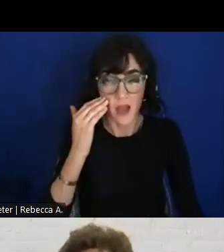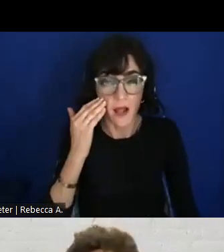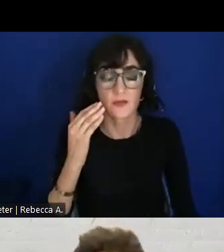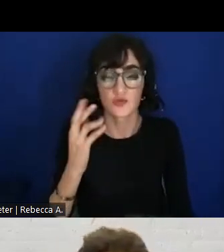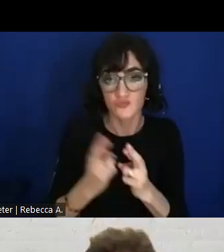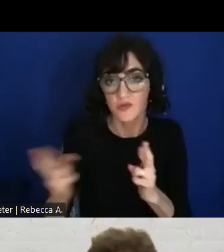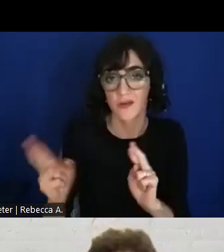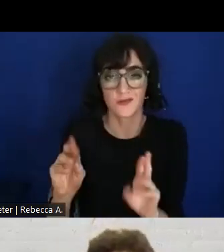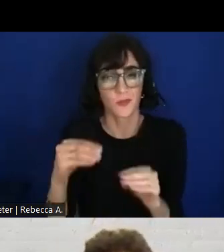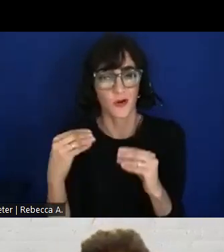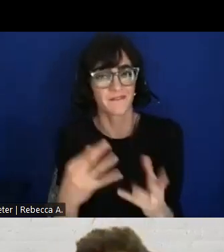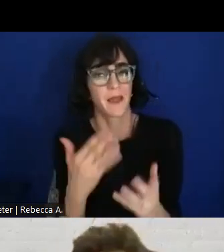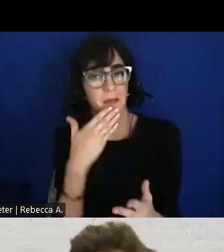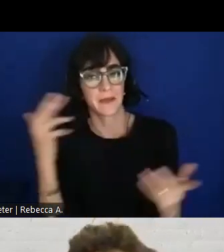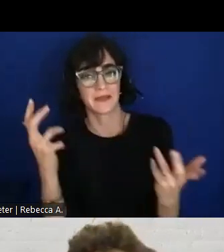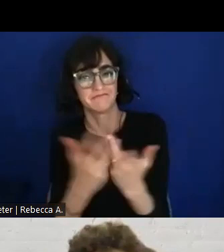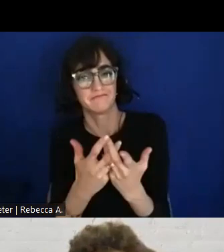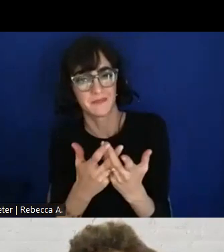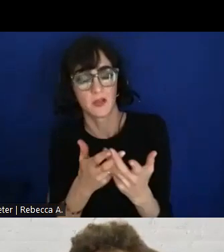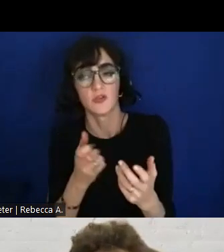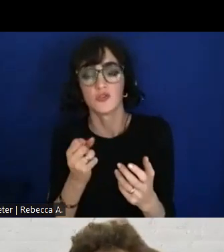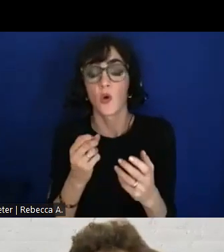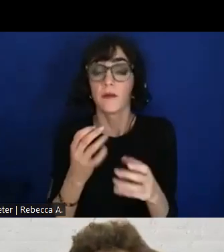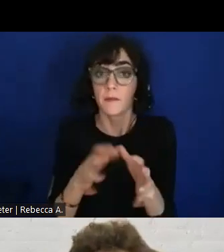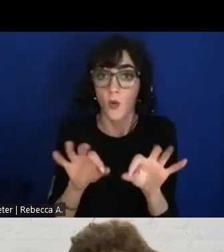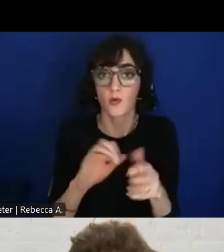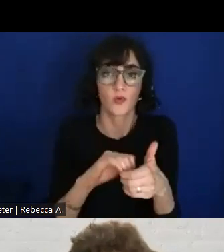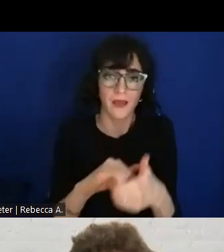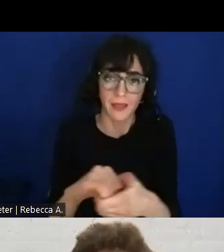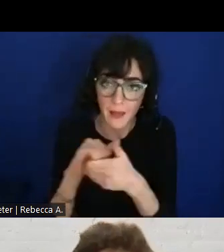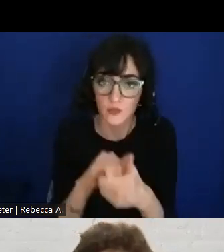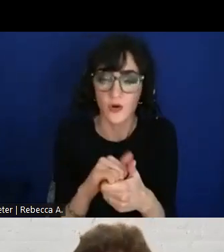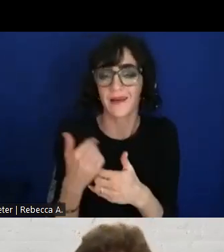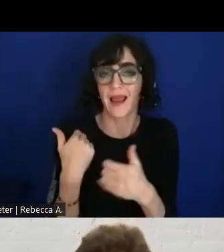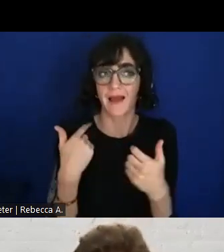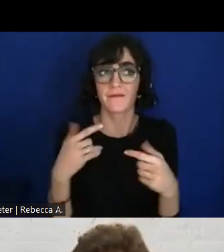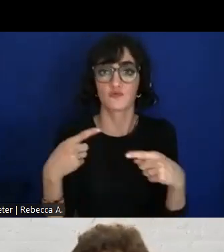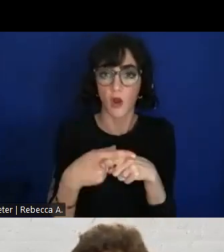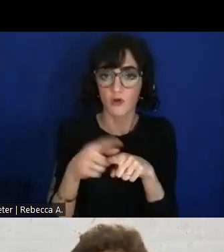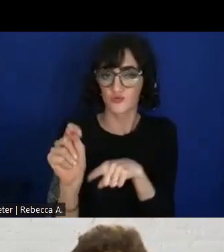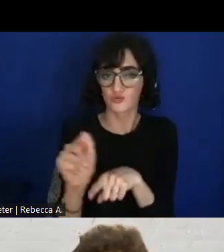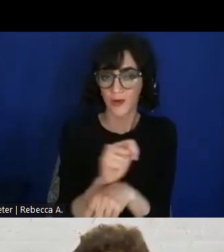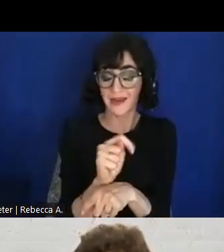and so having that collaboration and that cross training just strengthens everyone's